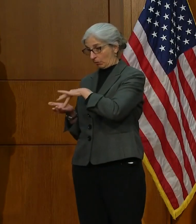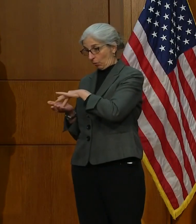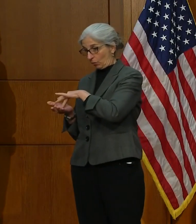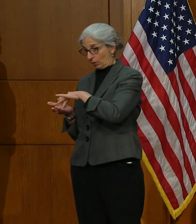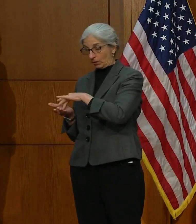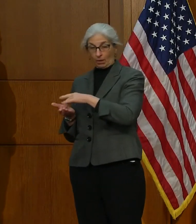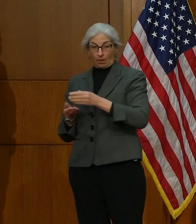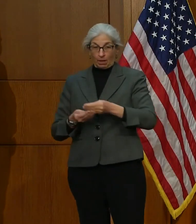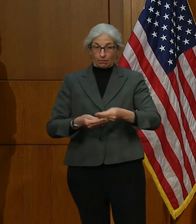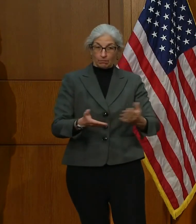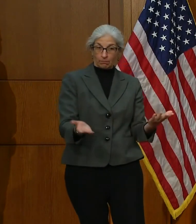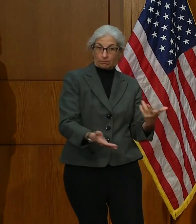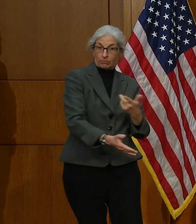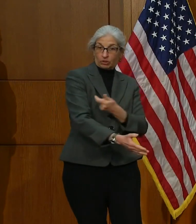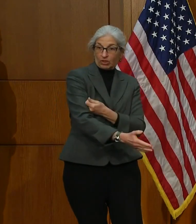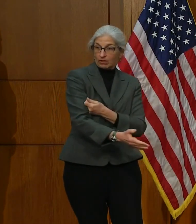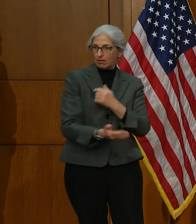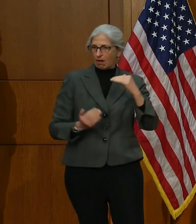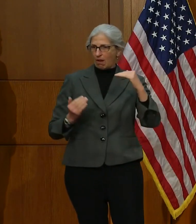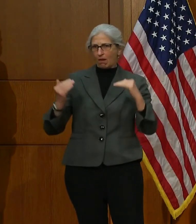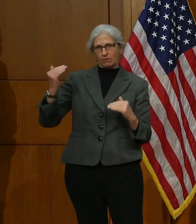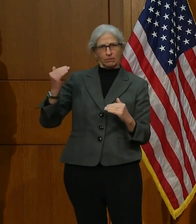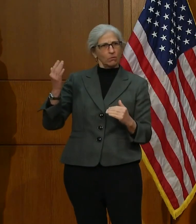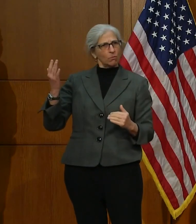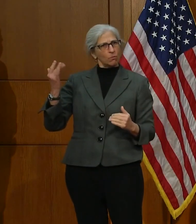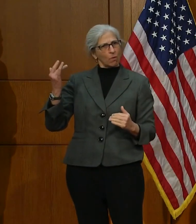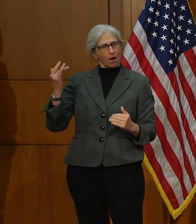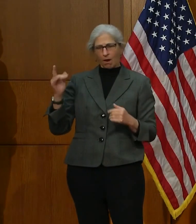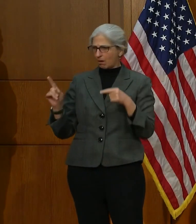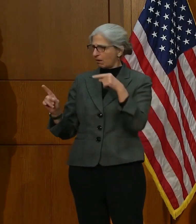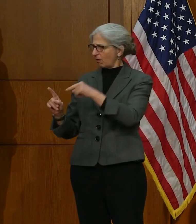DOSES WE'VE RECEIVED AND THE DOSES THAT HAD BEEN ADMINISTERED AS WENT AFTER